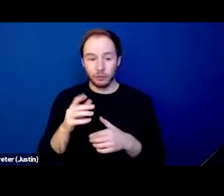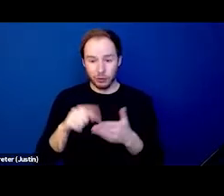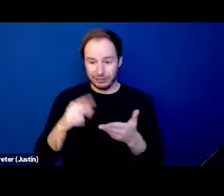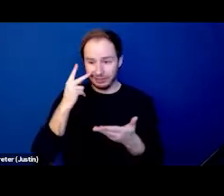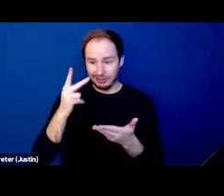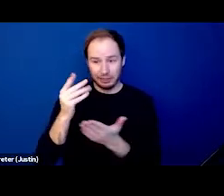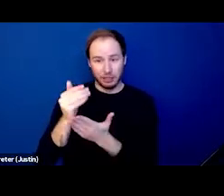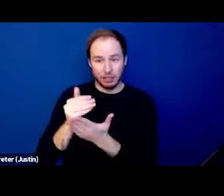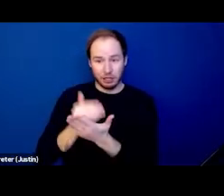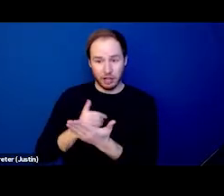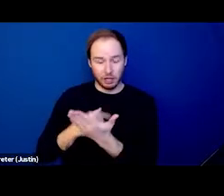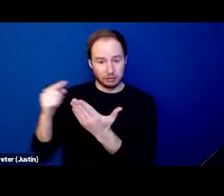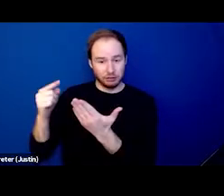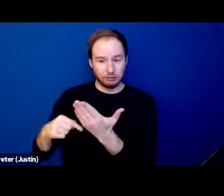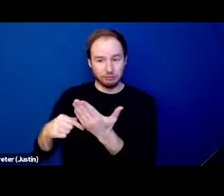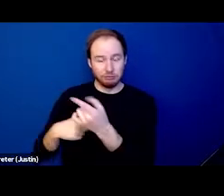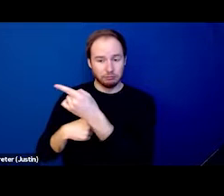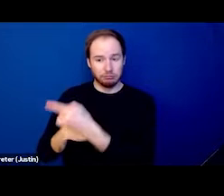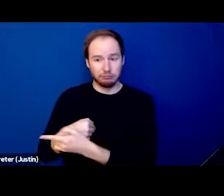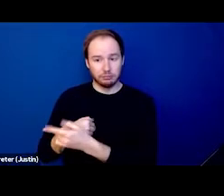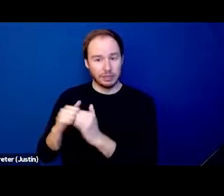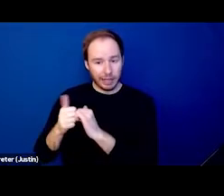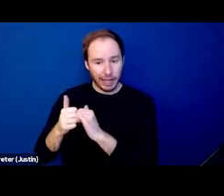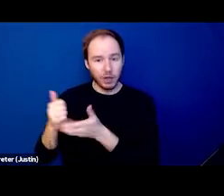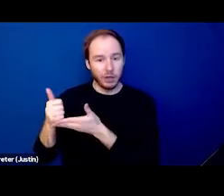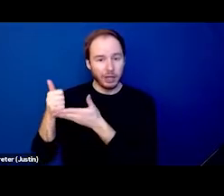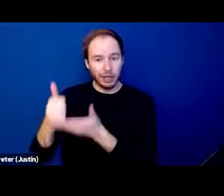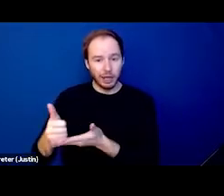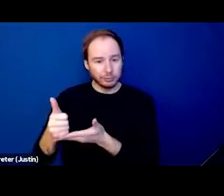are how can we help people in native communities